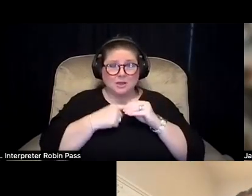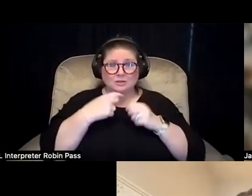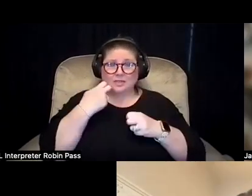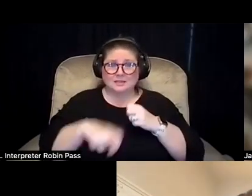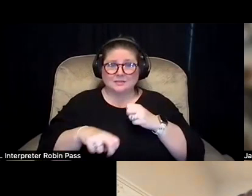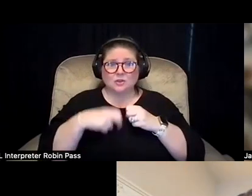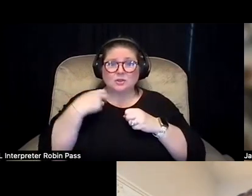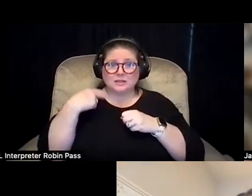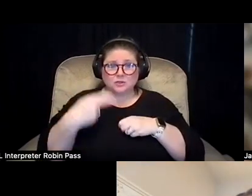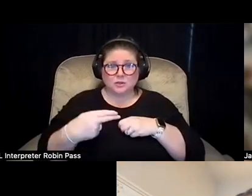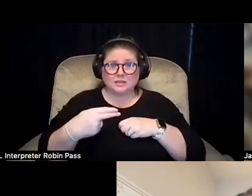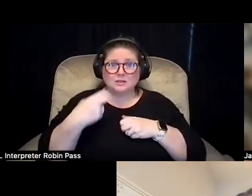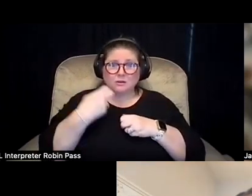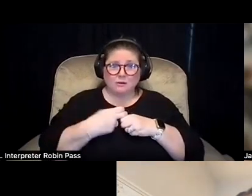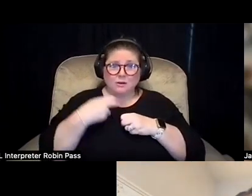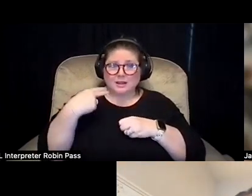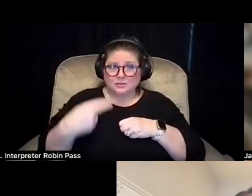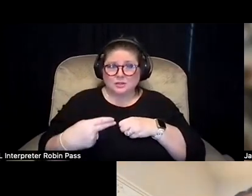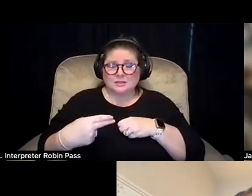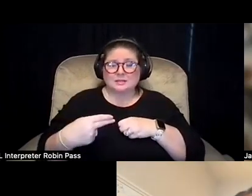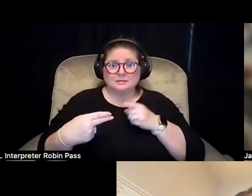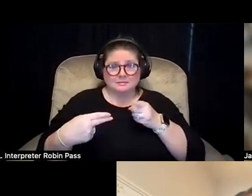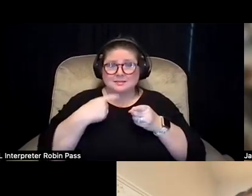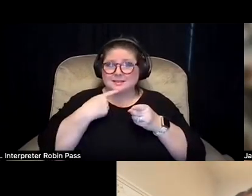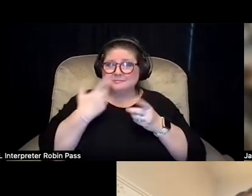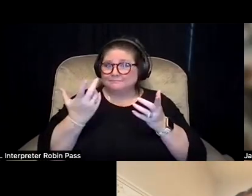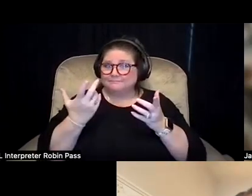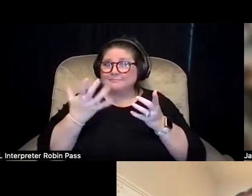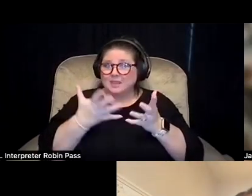histories like akilah said like they want to learn right they they're engaged in that